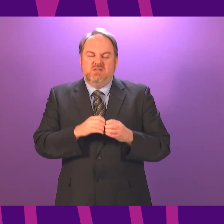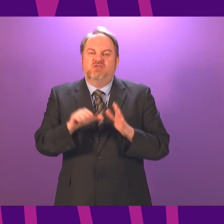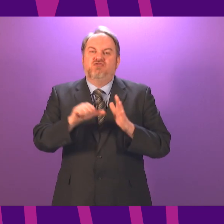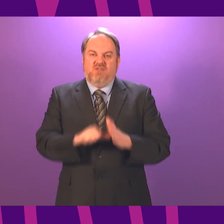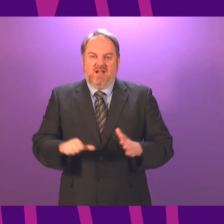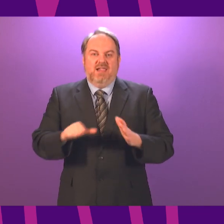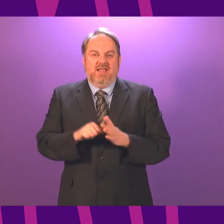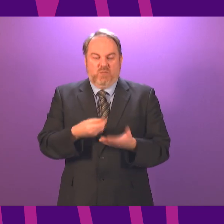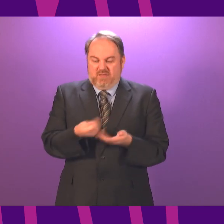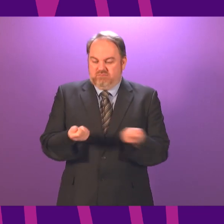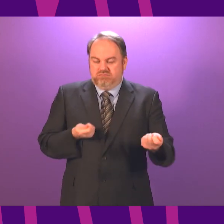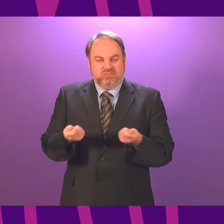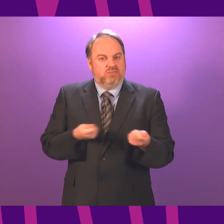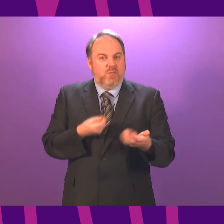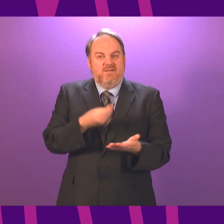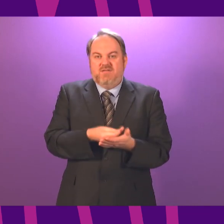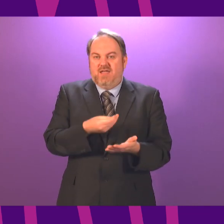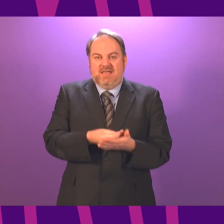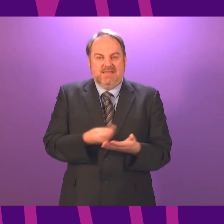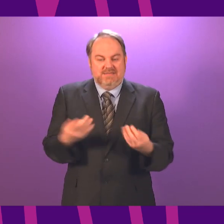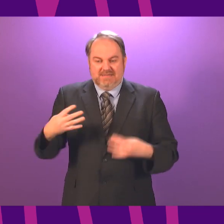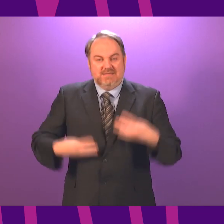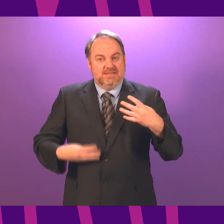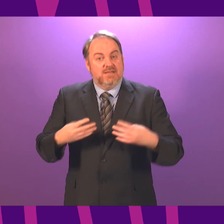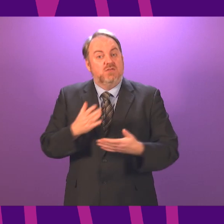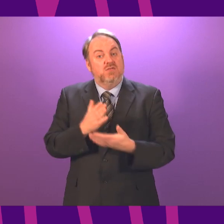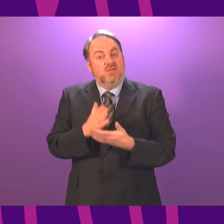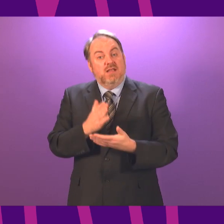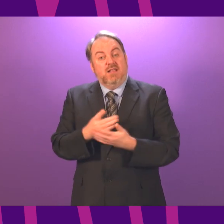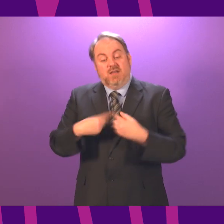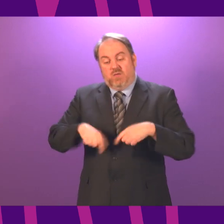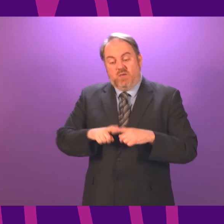to discuss with NUS Scotland, universities and others how we can provide more support.